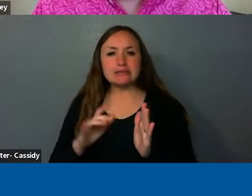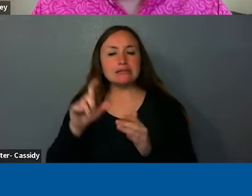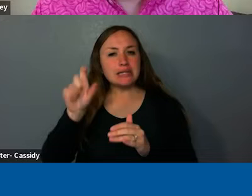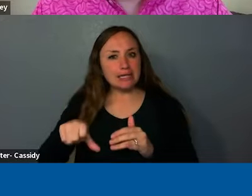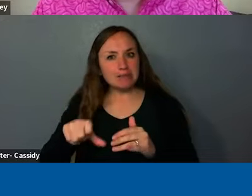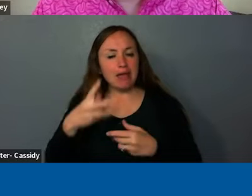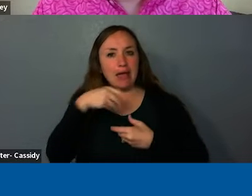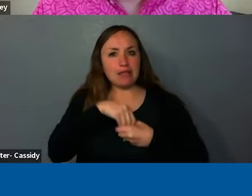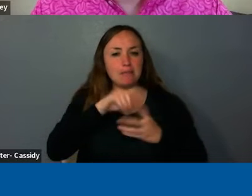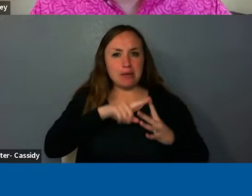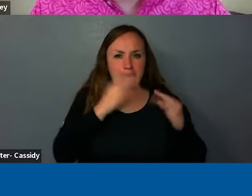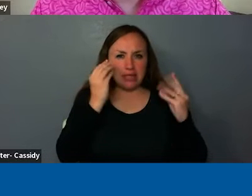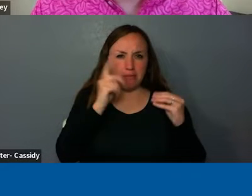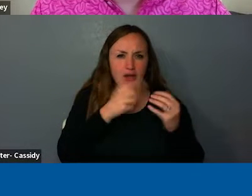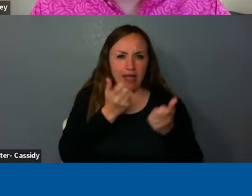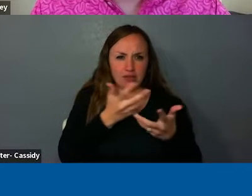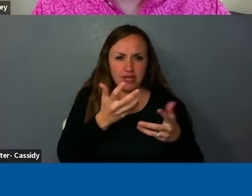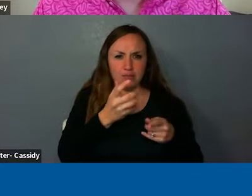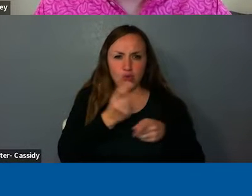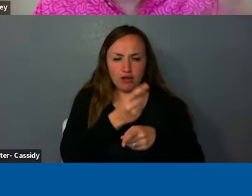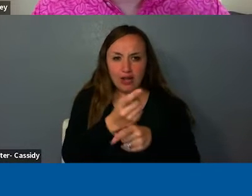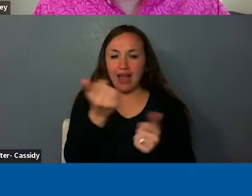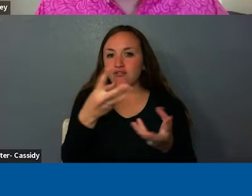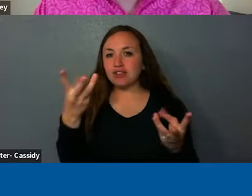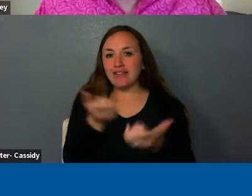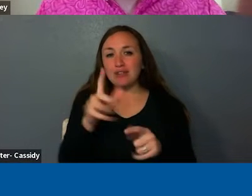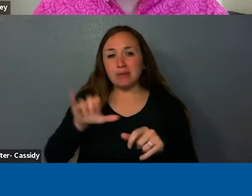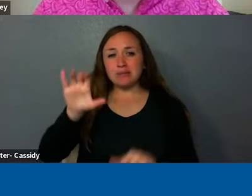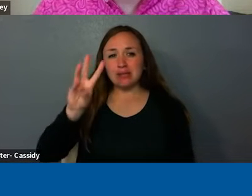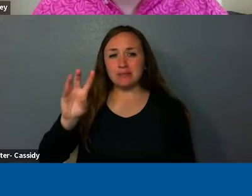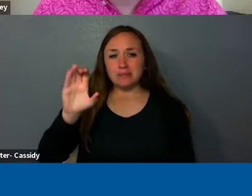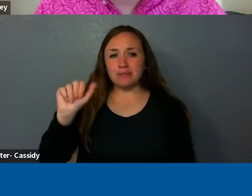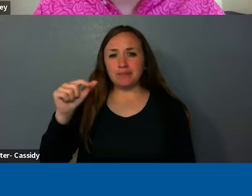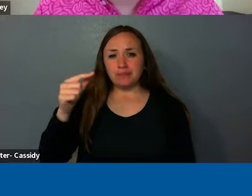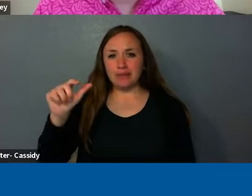Everything is WCAG AA compliant and you know, Bob Ross is president, it's lovely.